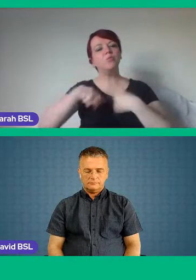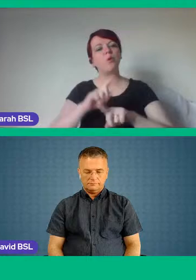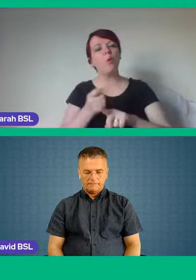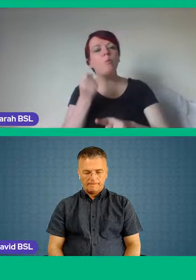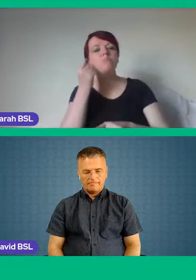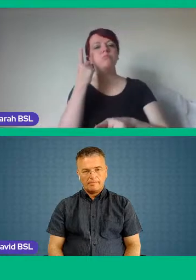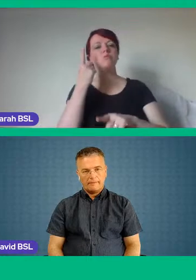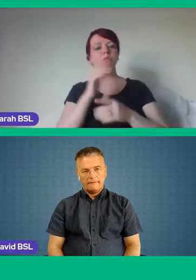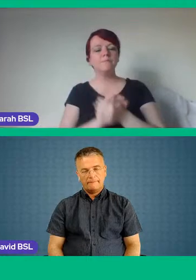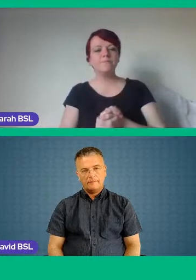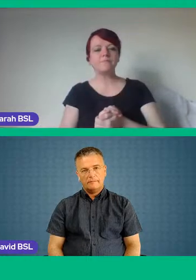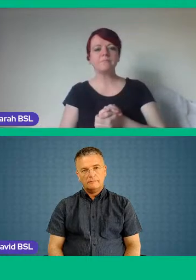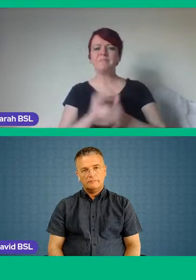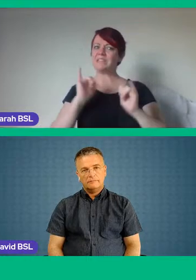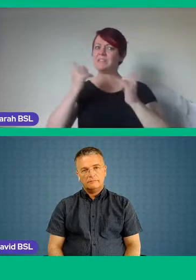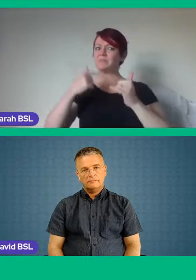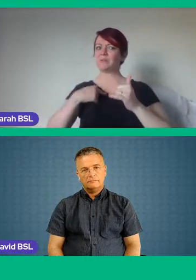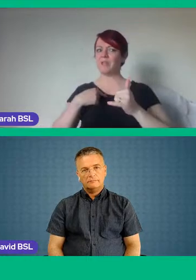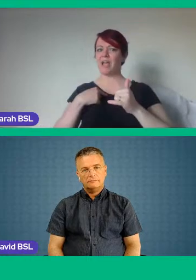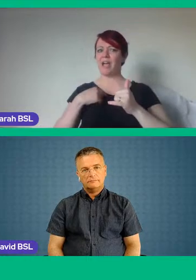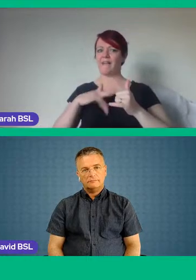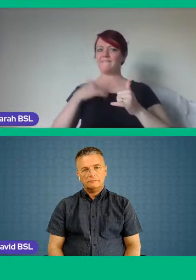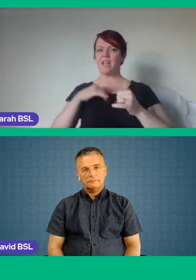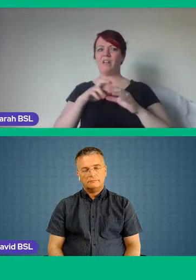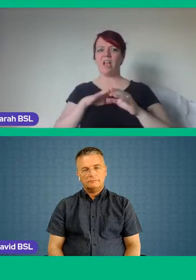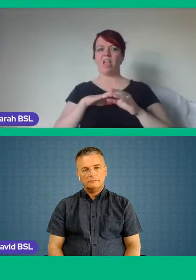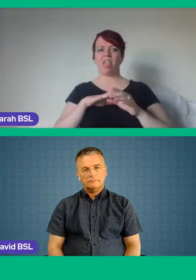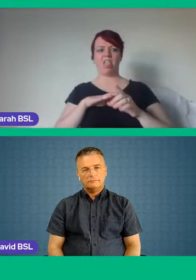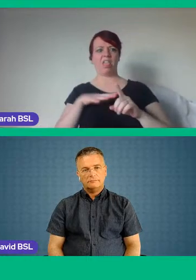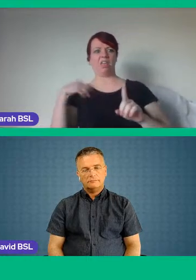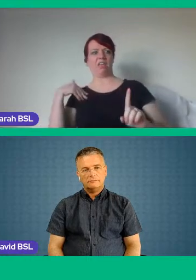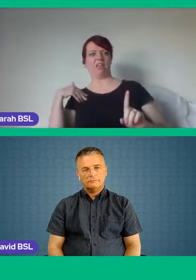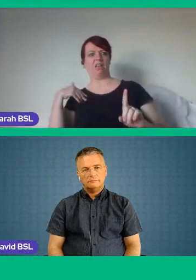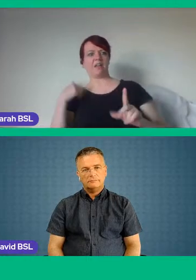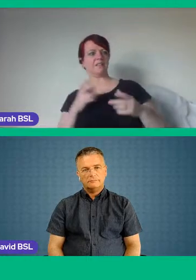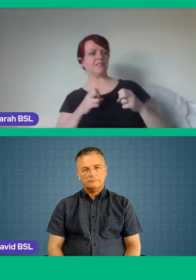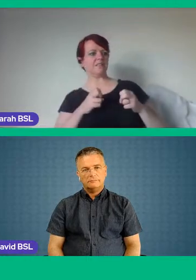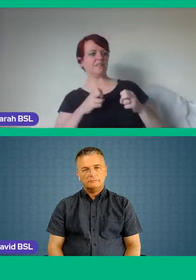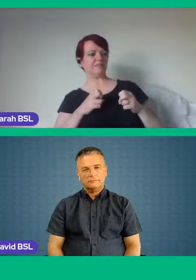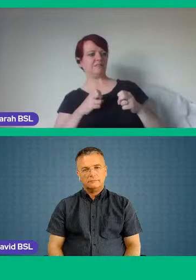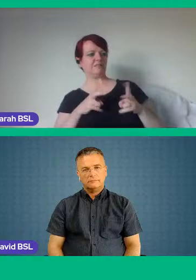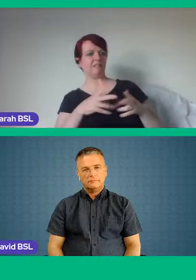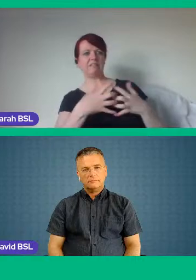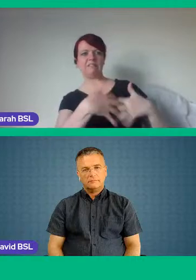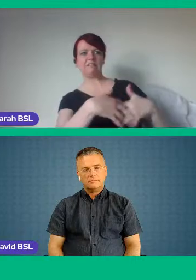And we need to have a common language. Often, I find, I can feel excluded from new